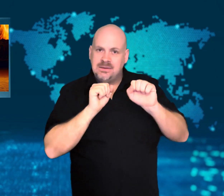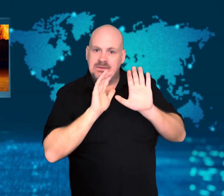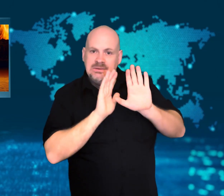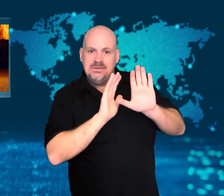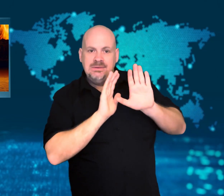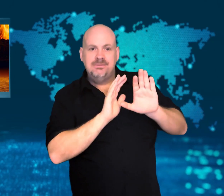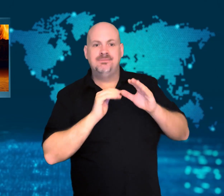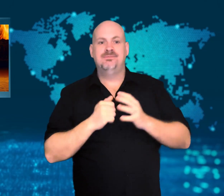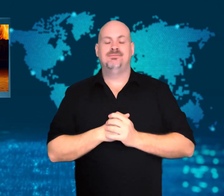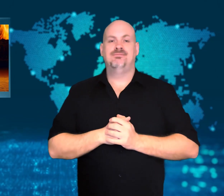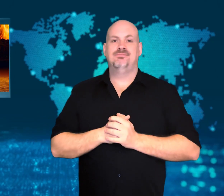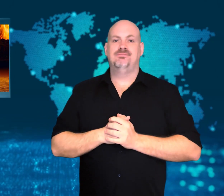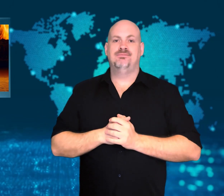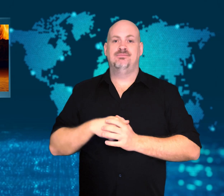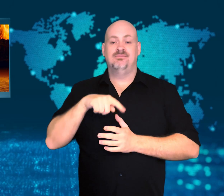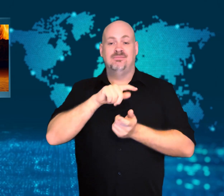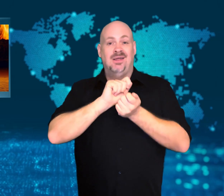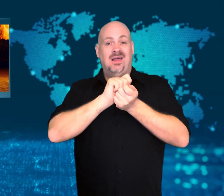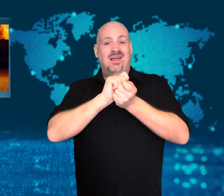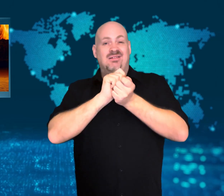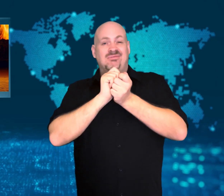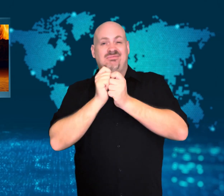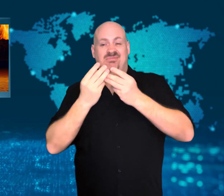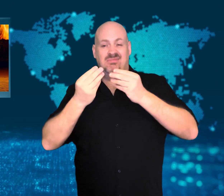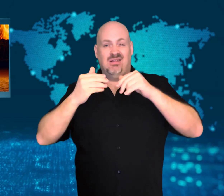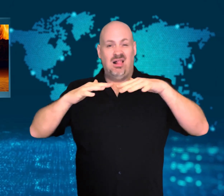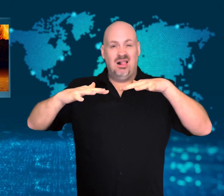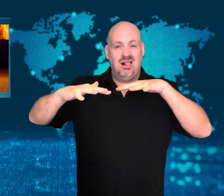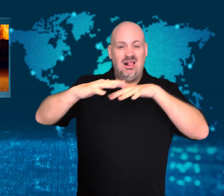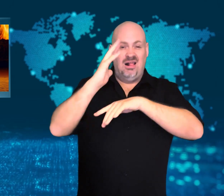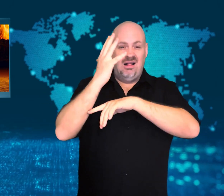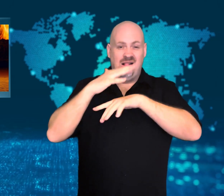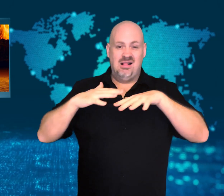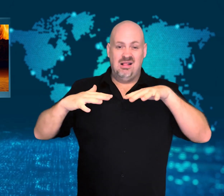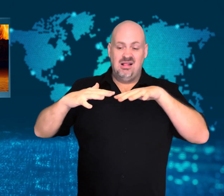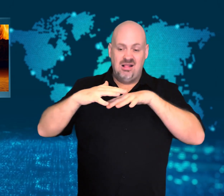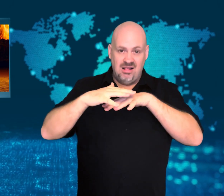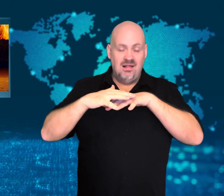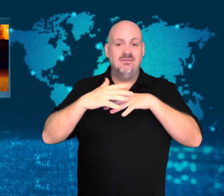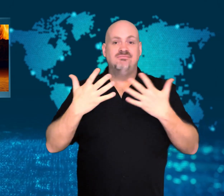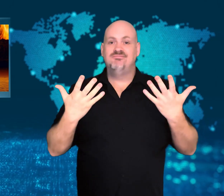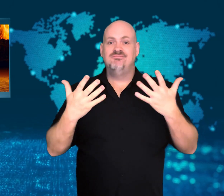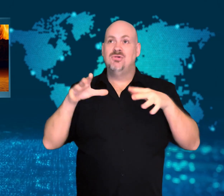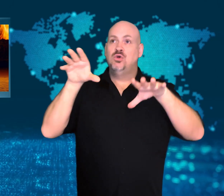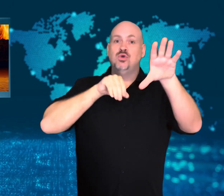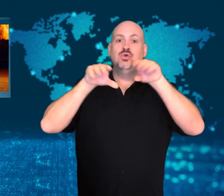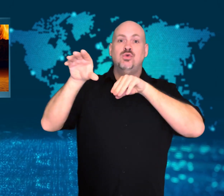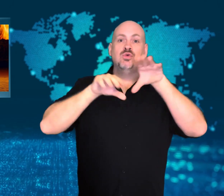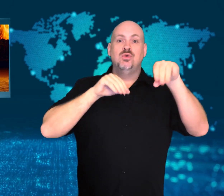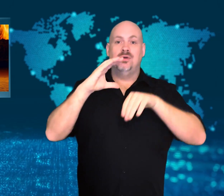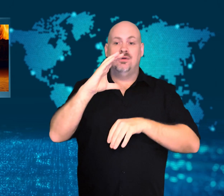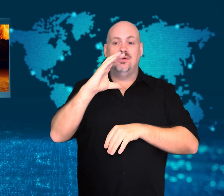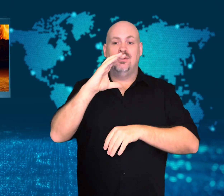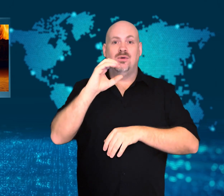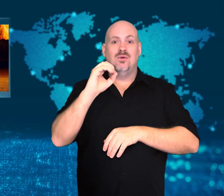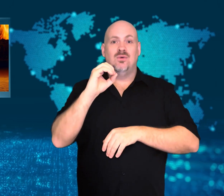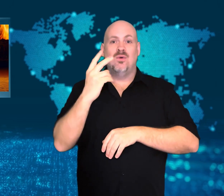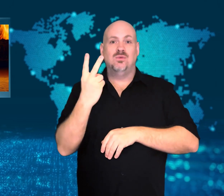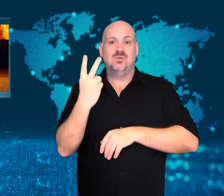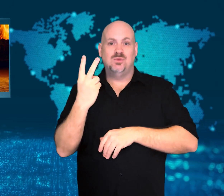A savannah is much less effective in storing carbon.